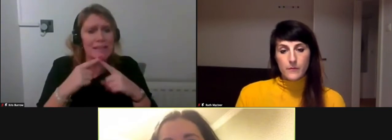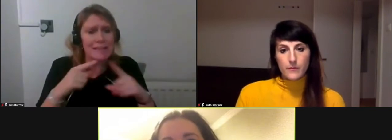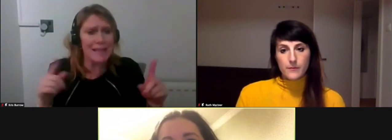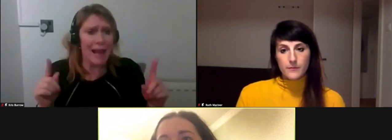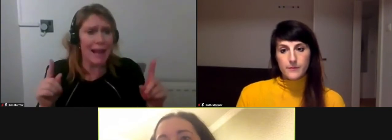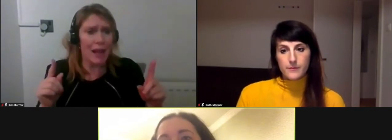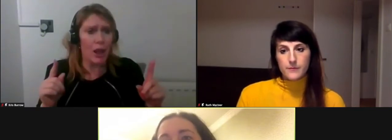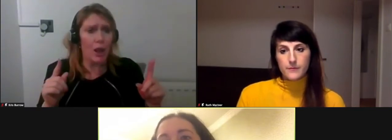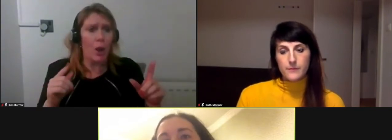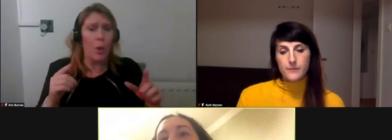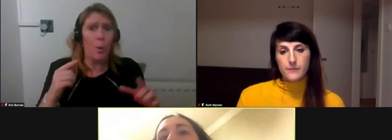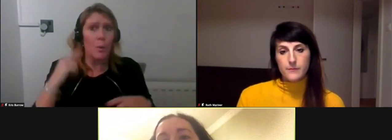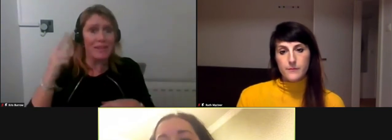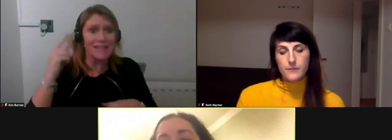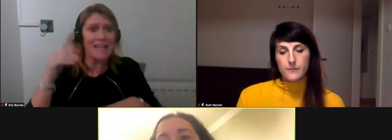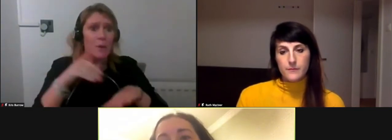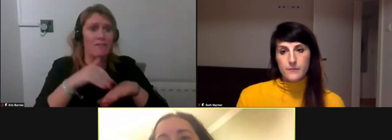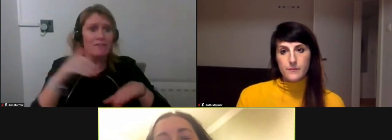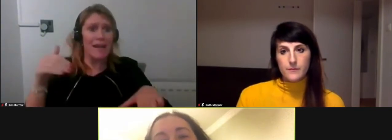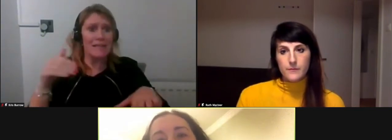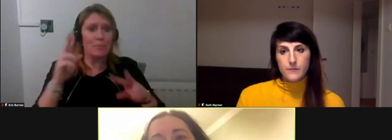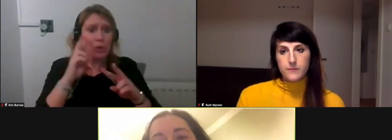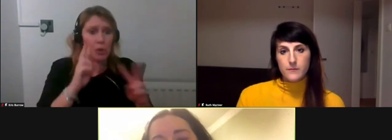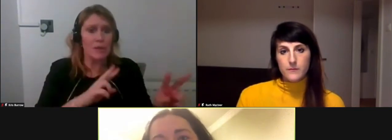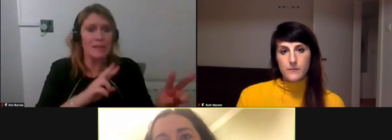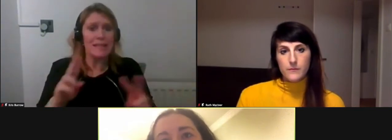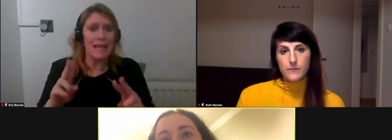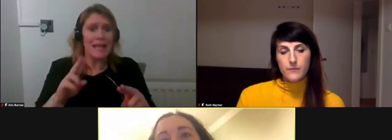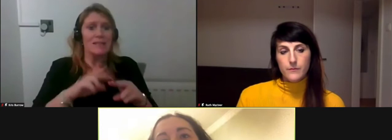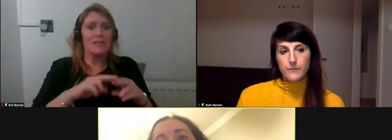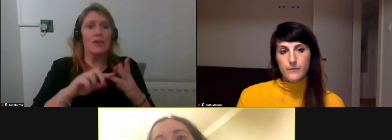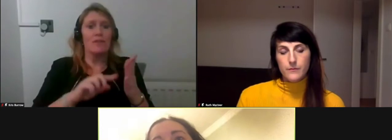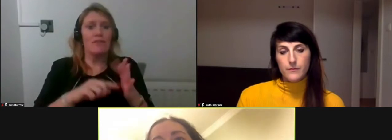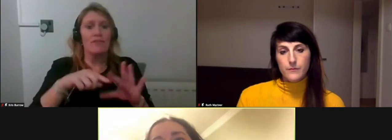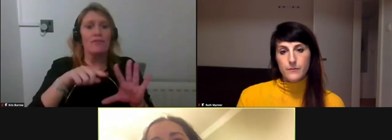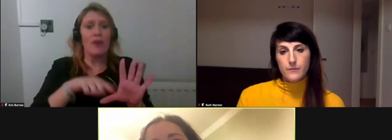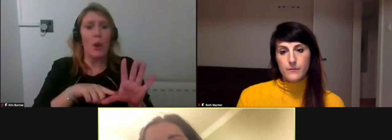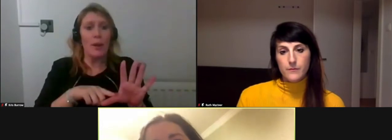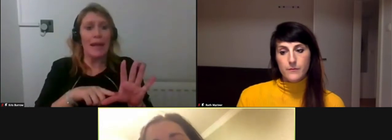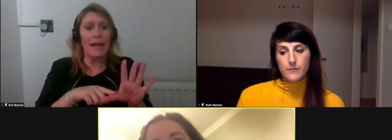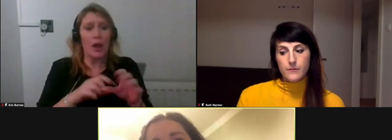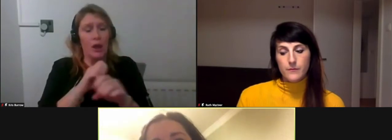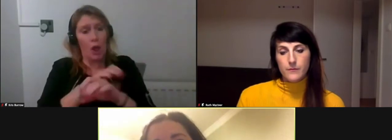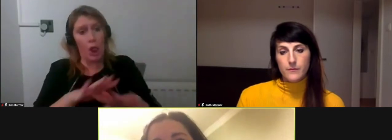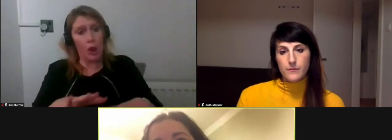was doing the Foley aspect of it actually lost interest what we discussed with this